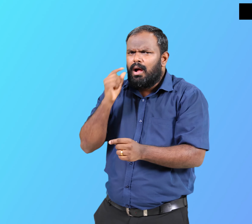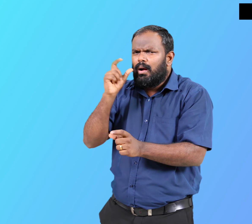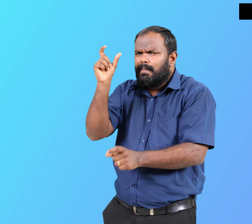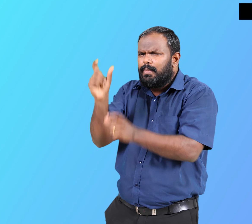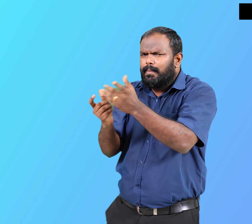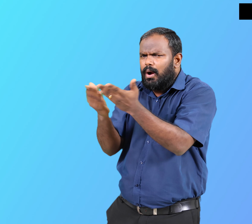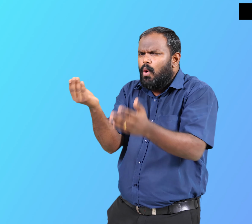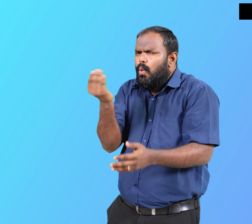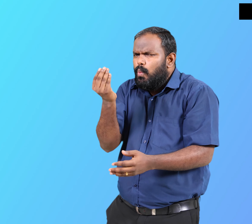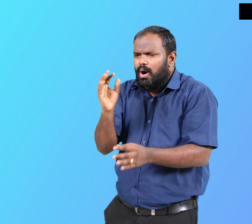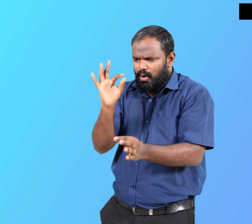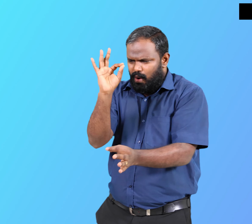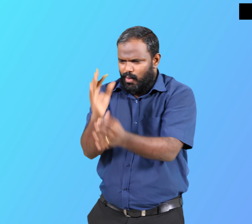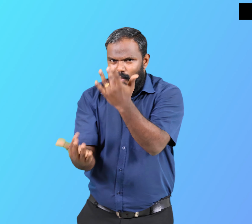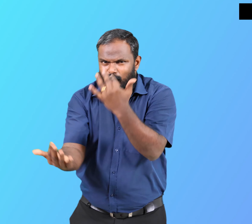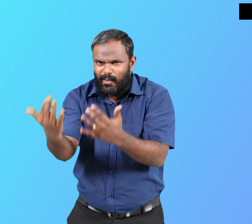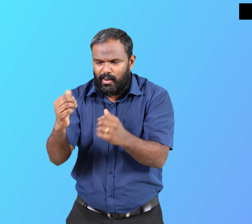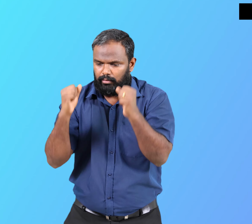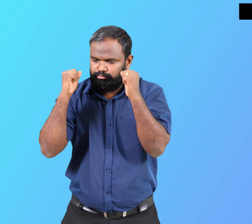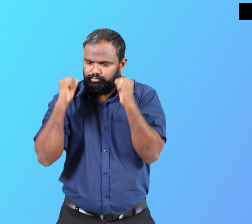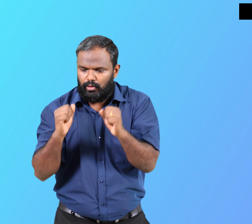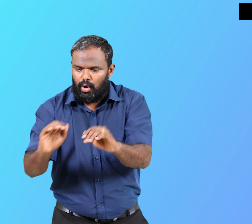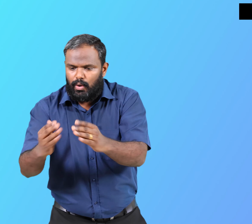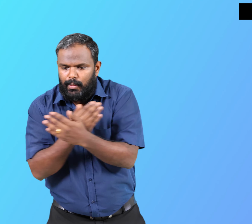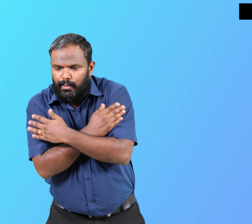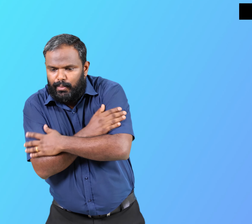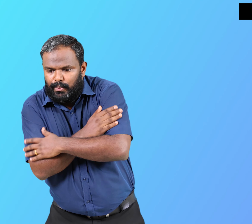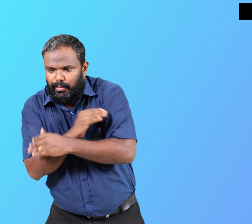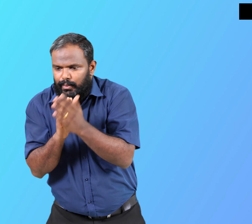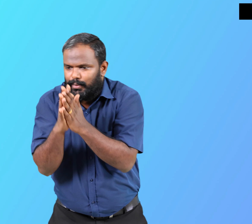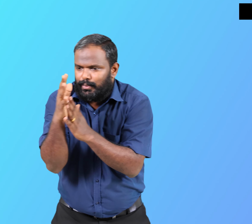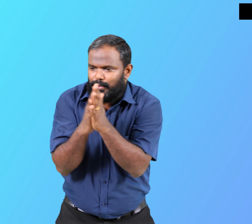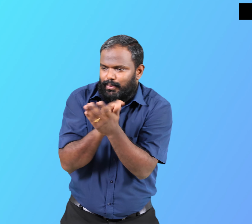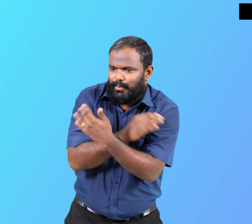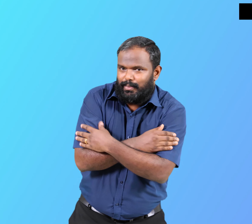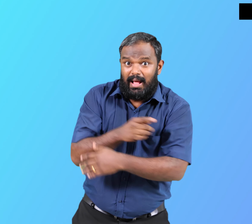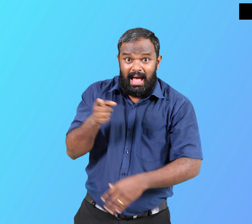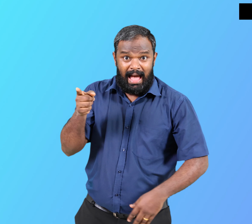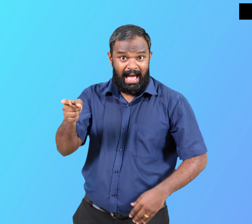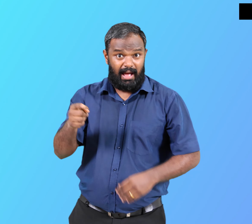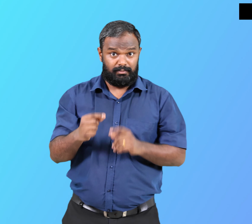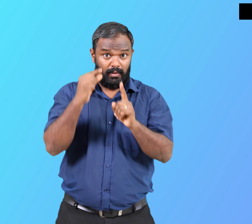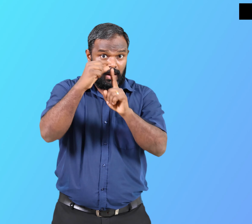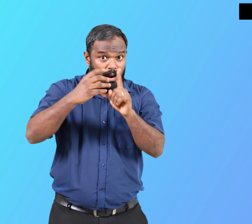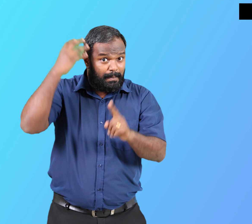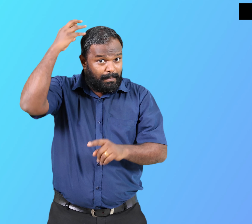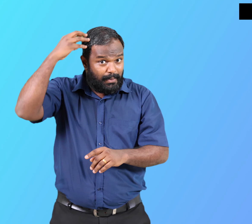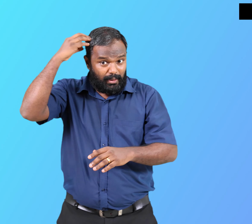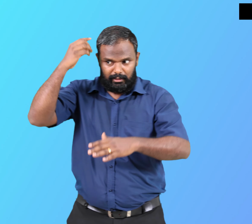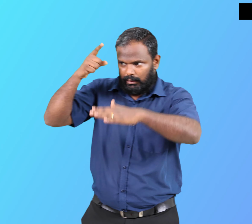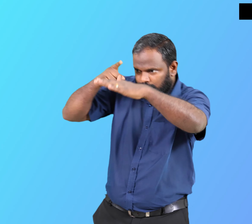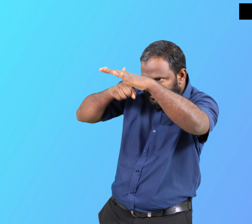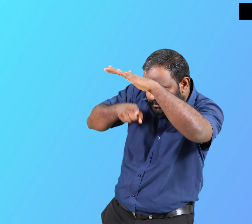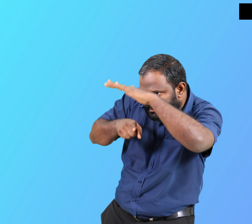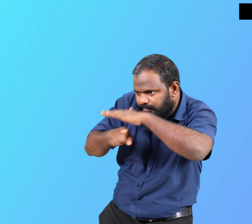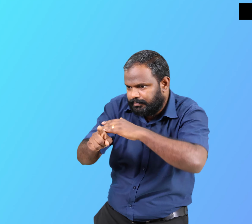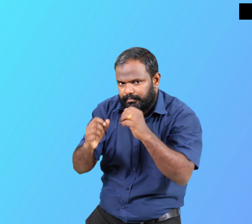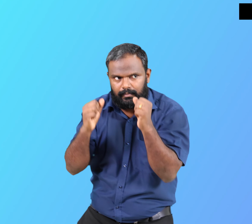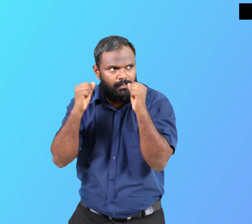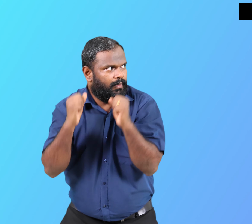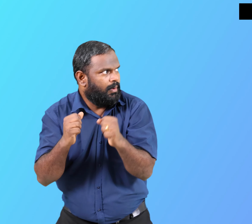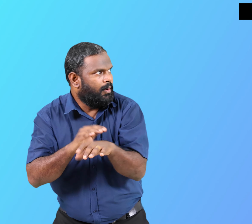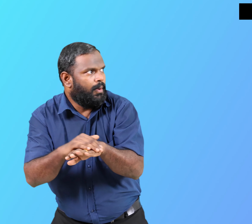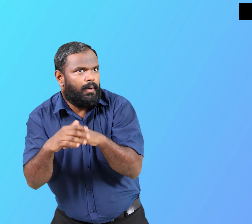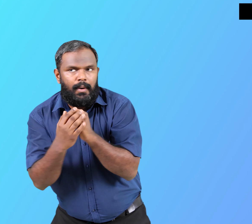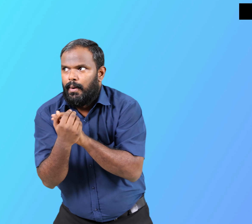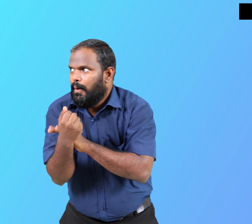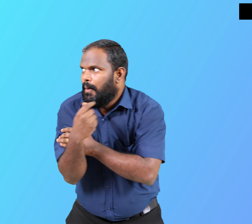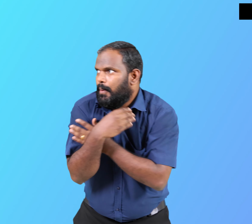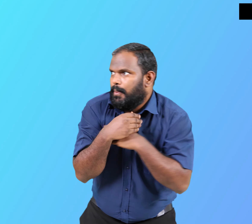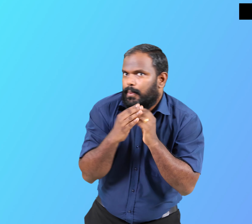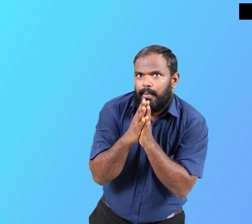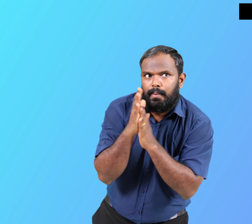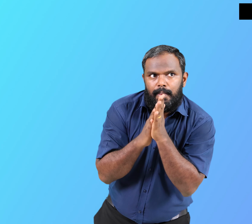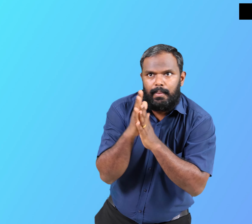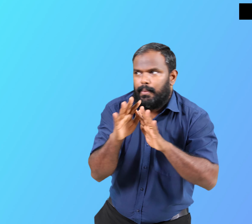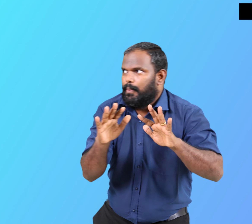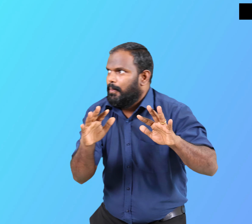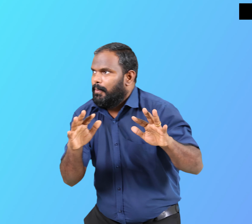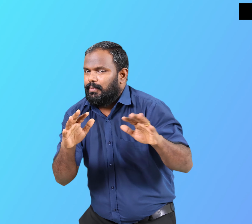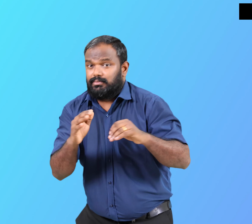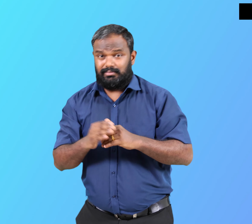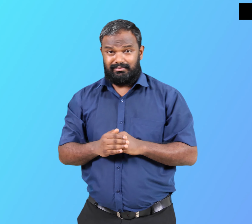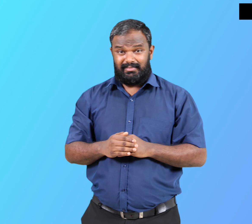Some people started a fire in the middle of the courtyard and sat together. Peter sat with them.